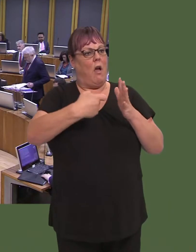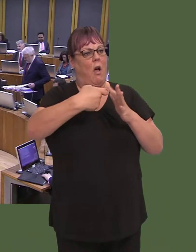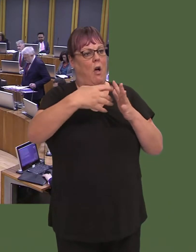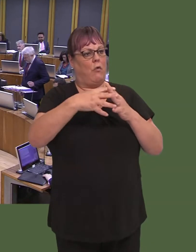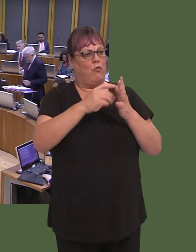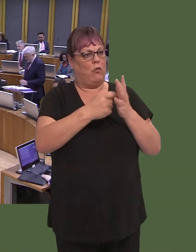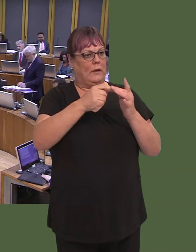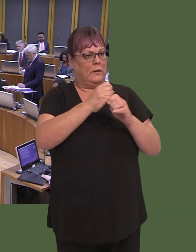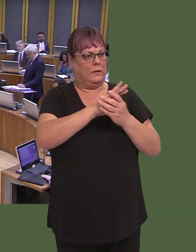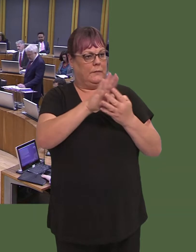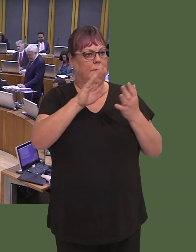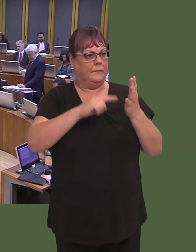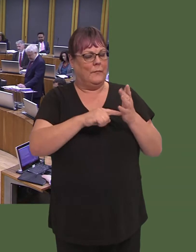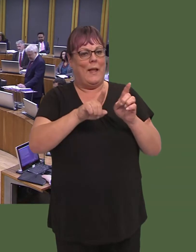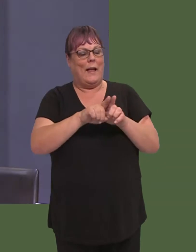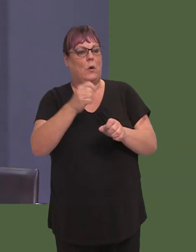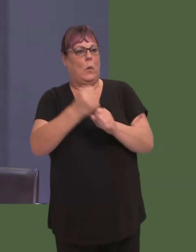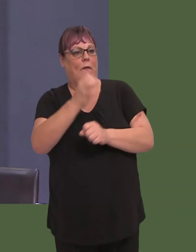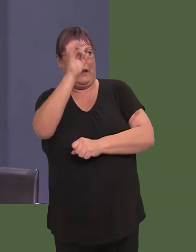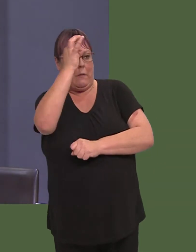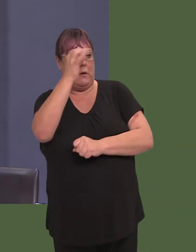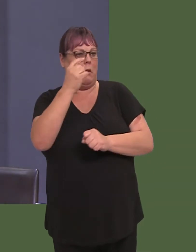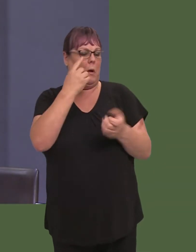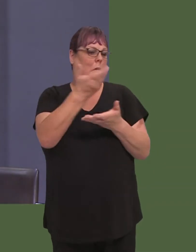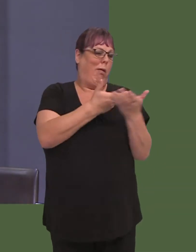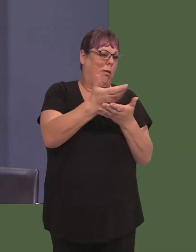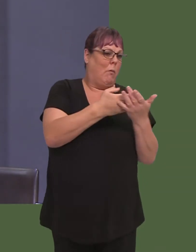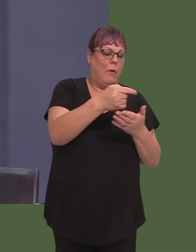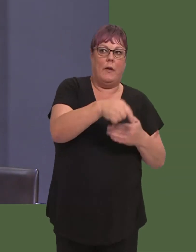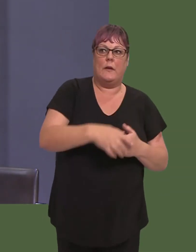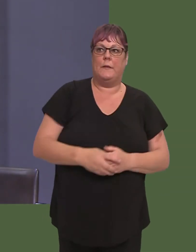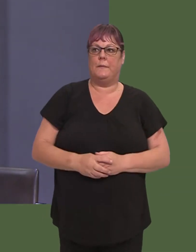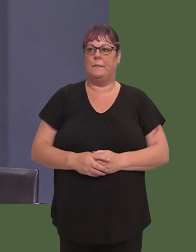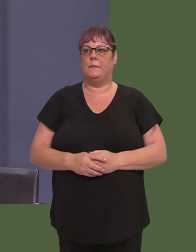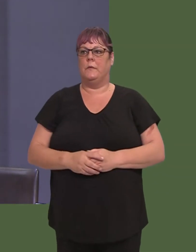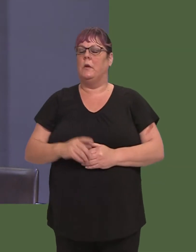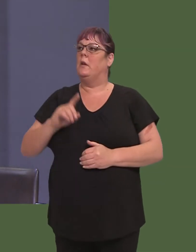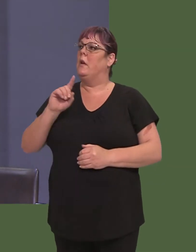Si‚n Gwenllian AM: The first plans for this business park were published in the year 2000.